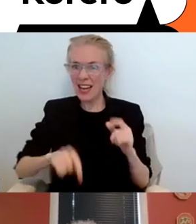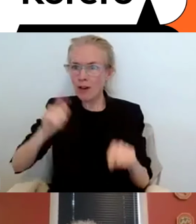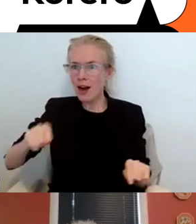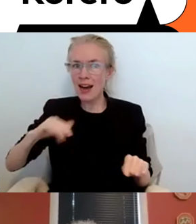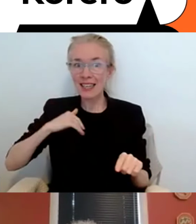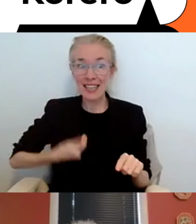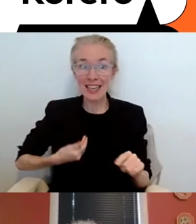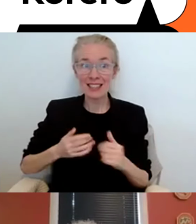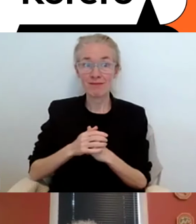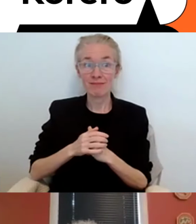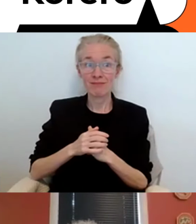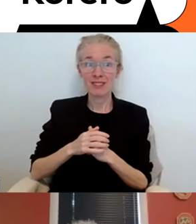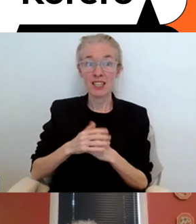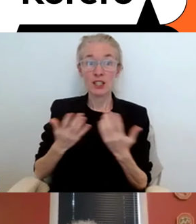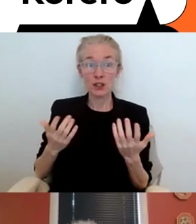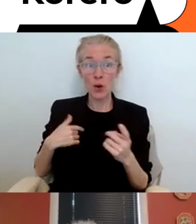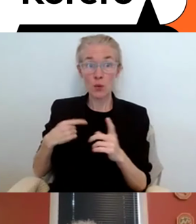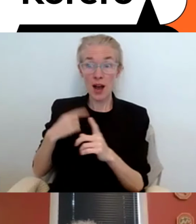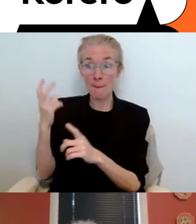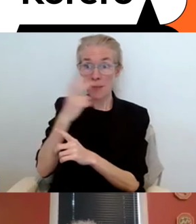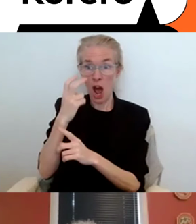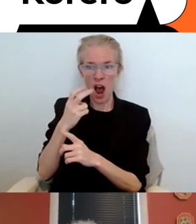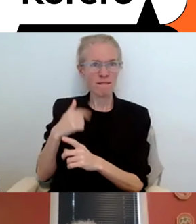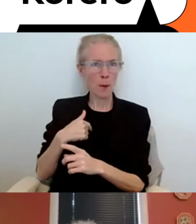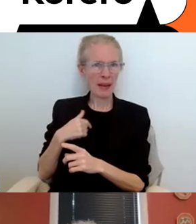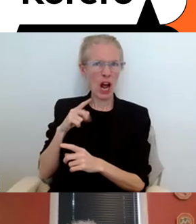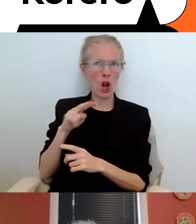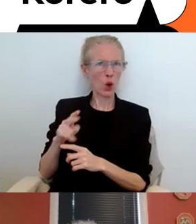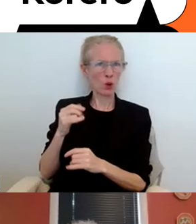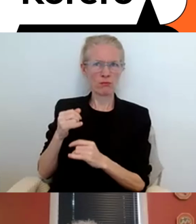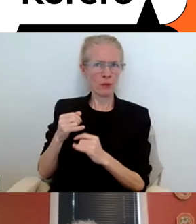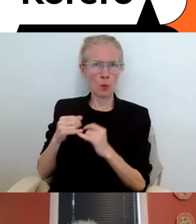got to be the worst. Anyway, anyone got any policy they've put in place